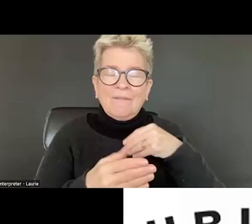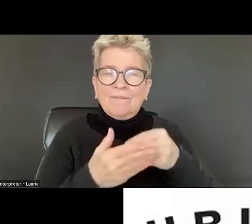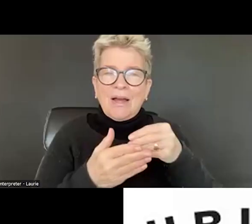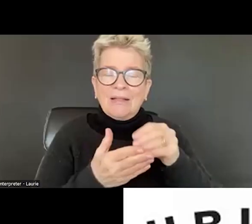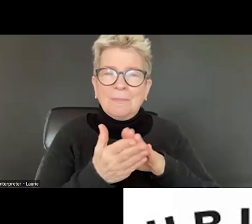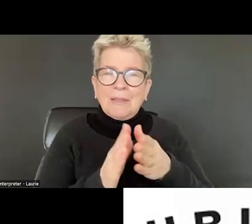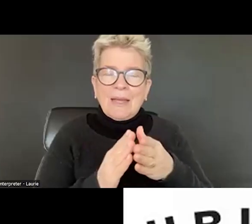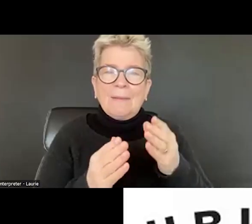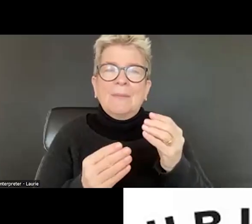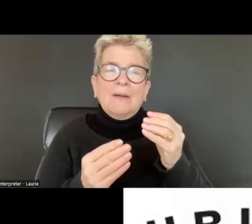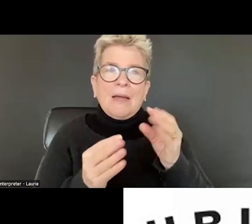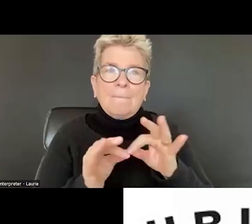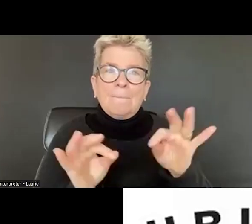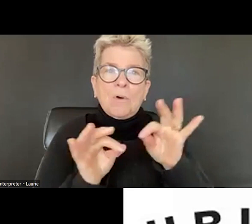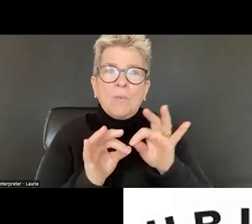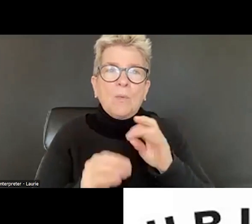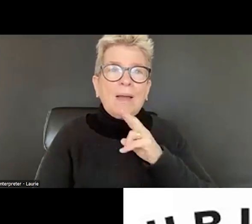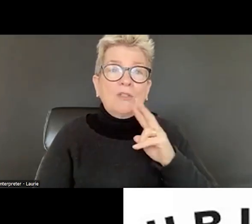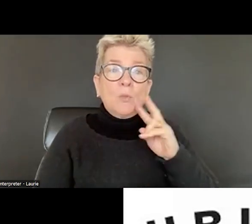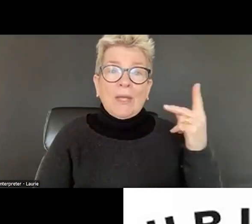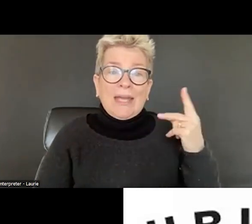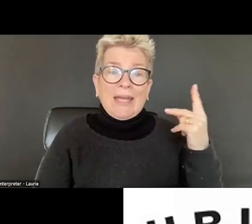twin and I found out our senior year of high school that our parents didn't have money to